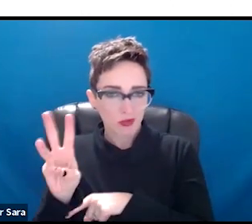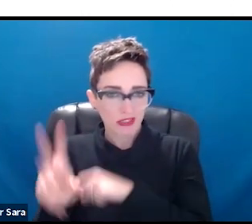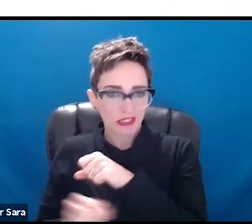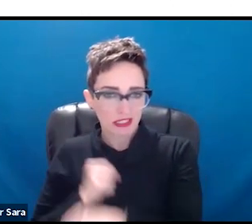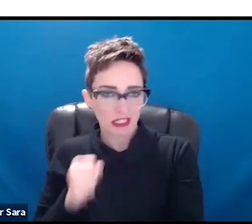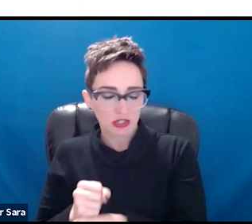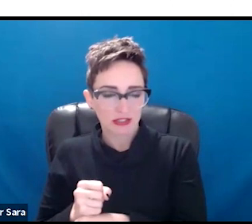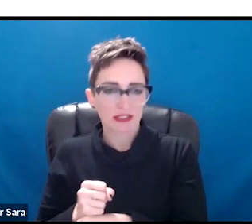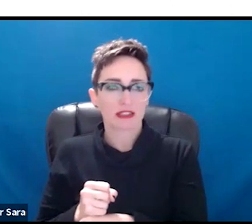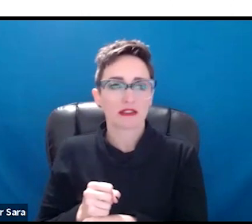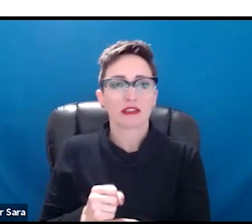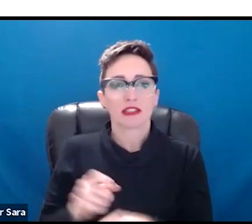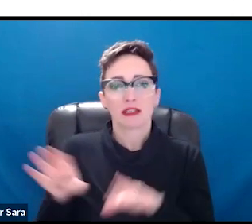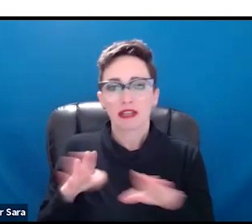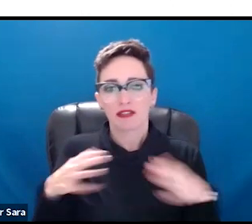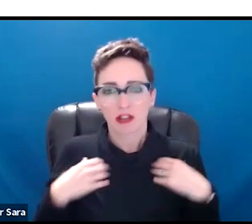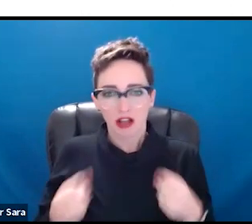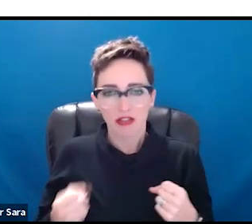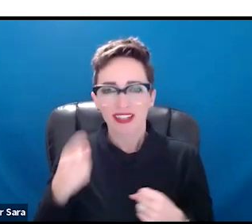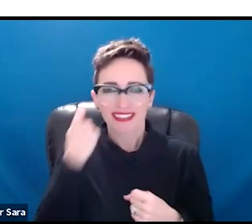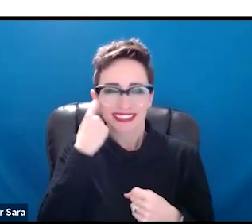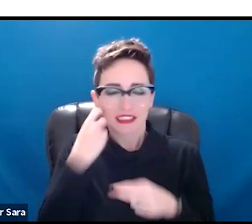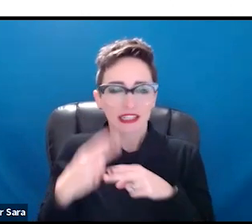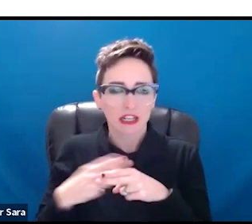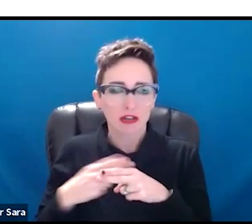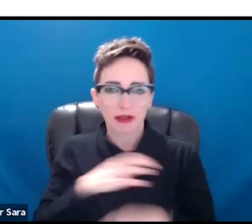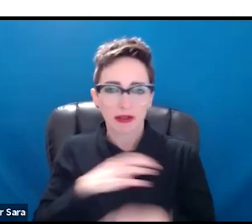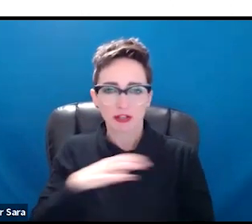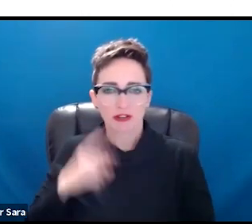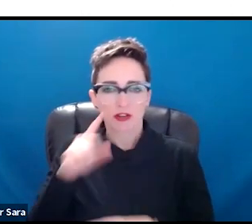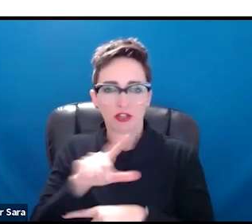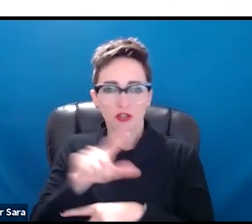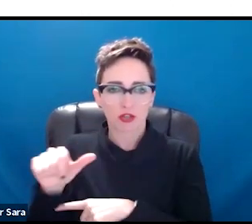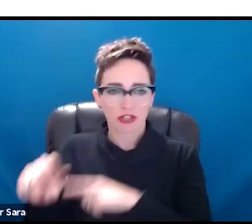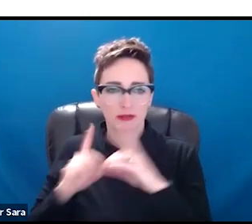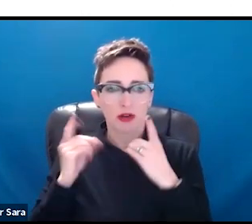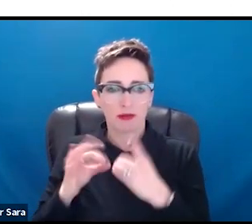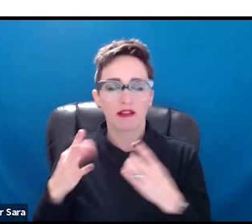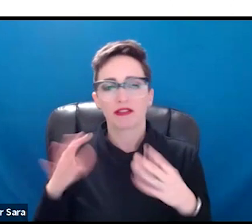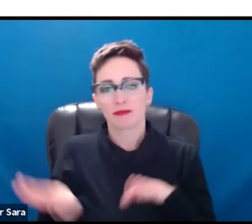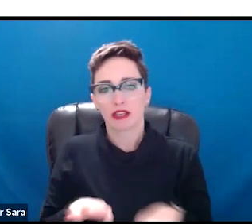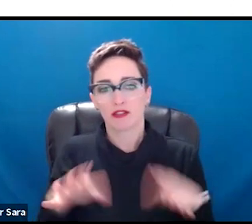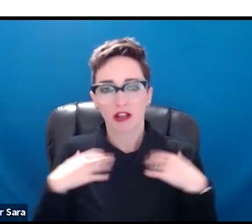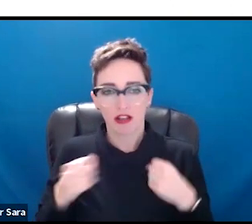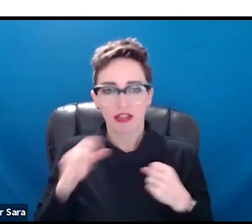and most recently served as the interim commissioner for the Georgia Department of Behavioral Health and Developmental Disabilities.